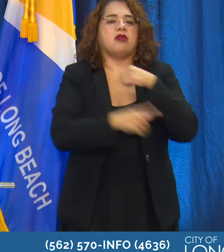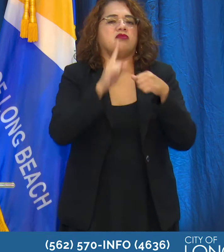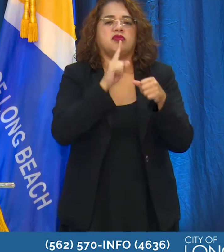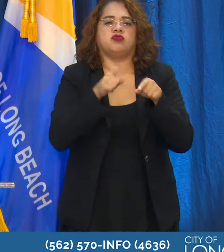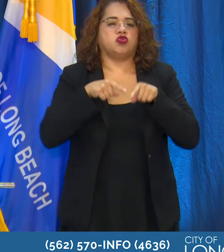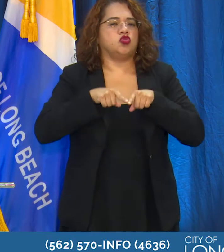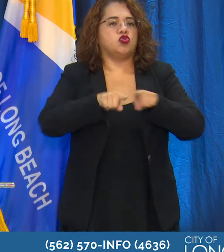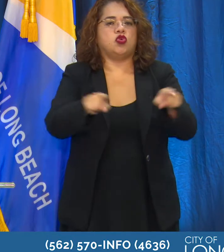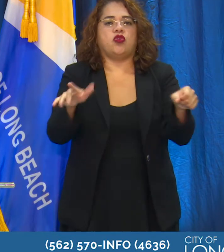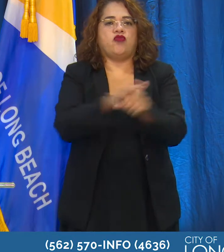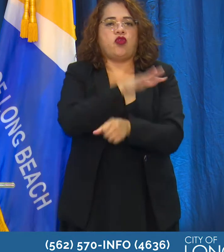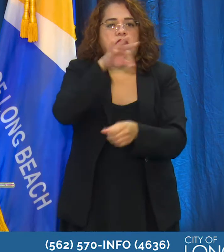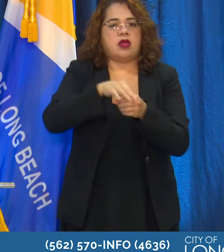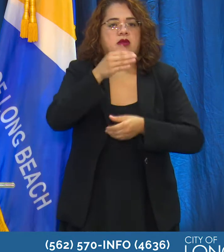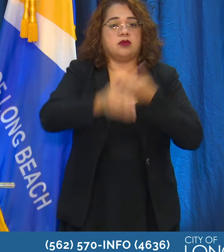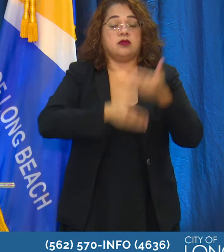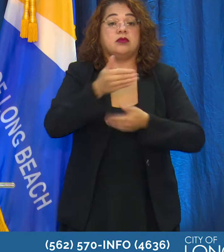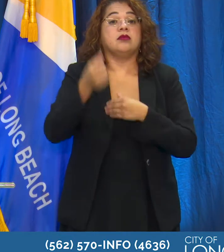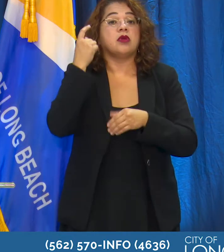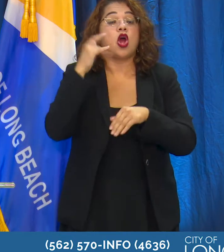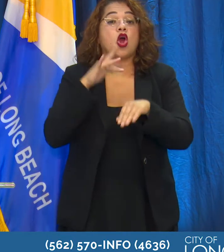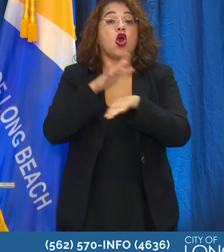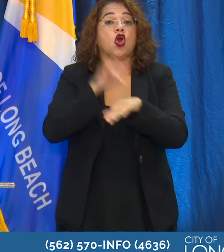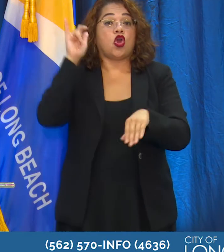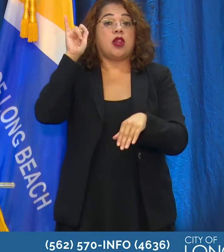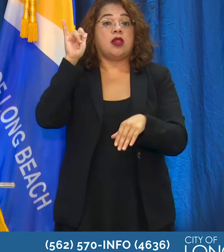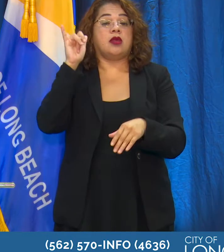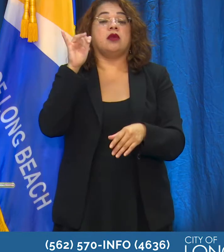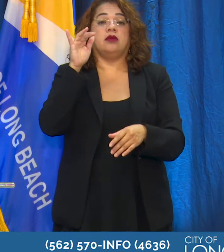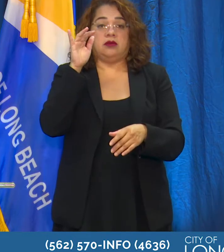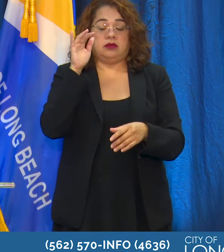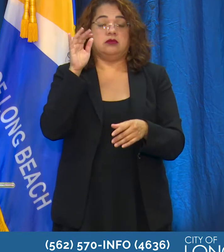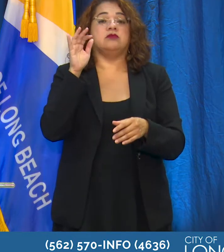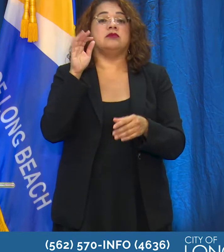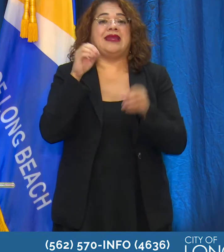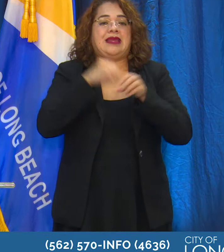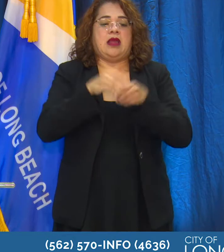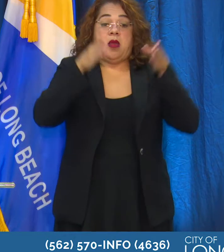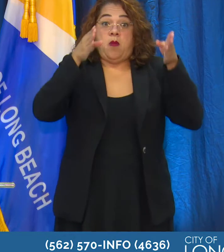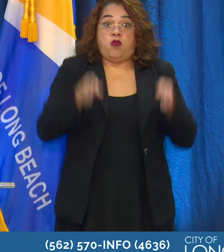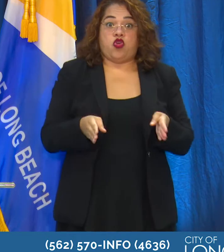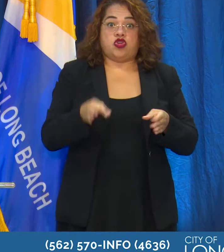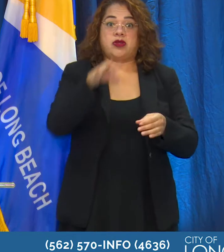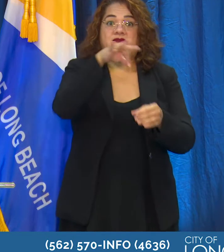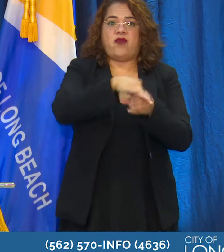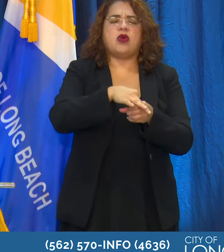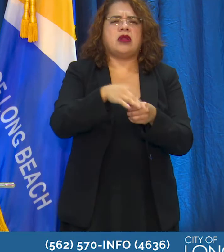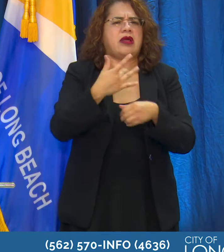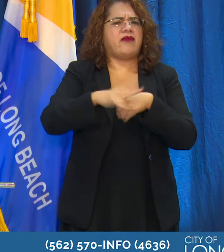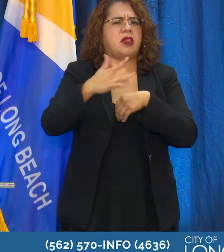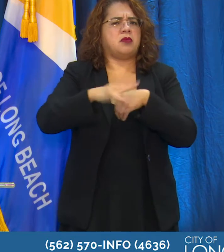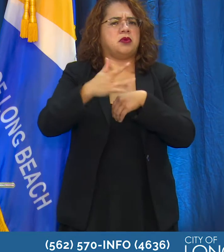Early in voting options will still be available, or early in person options will still be available,